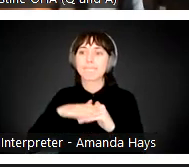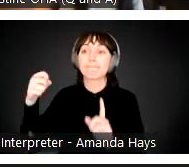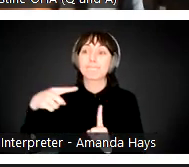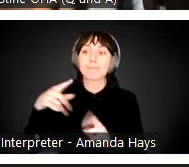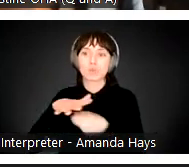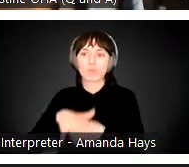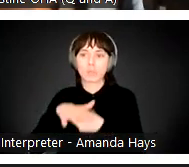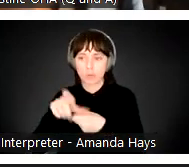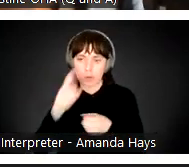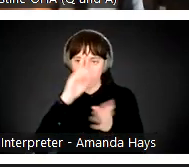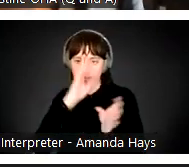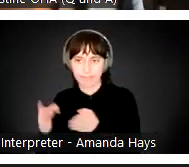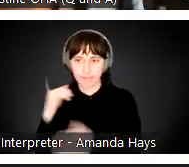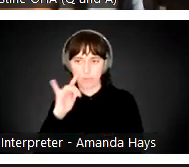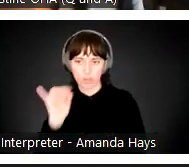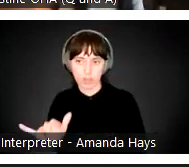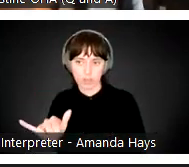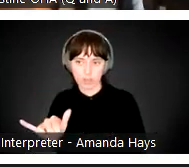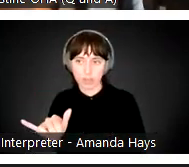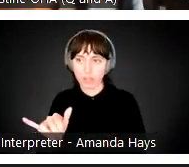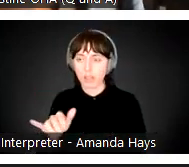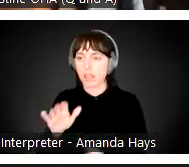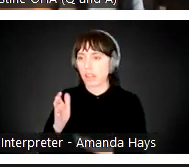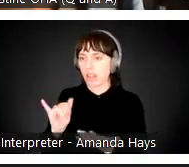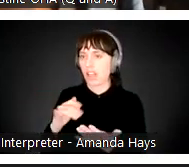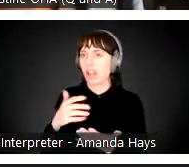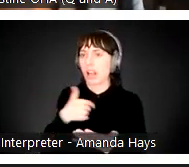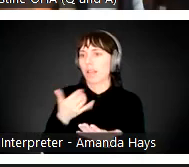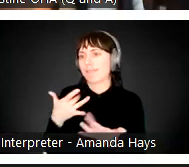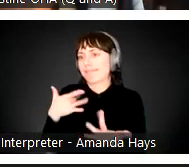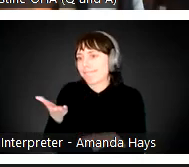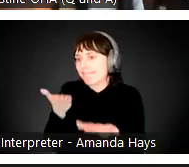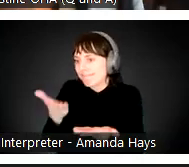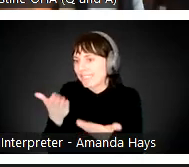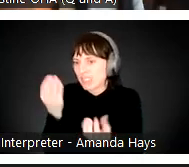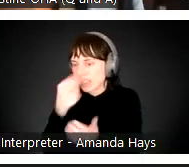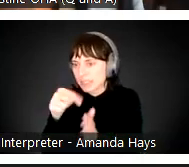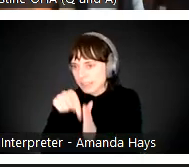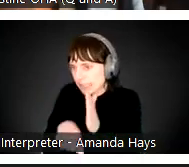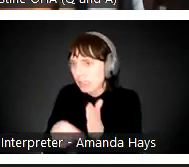the rubric that I tend to use to make decisions for patients with Long COVID.